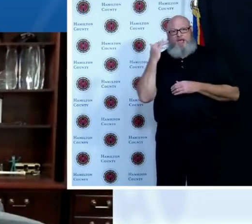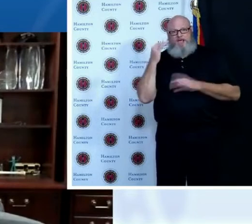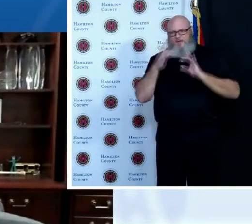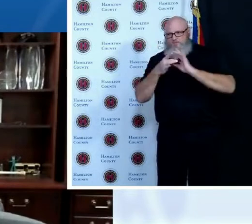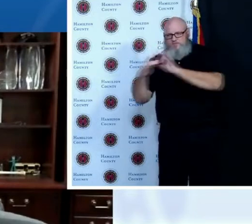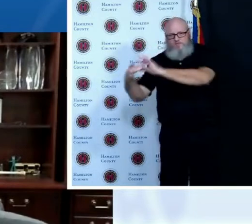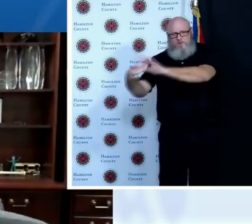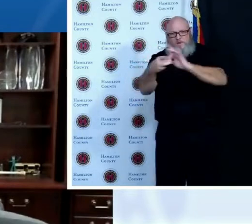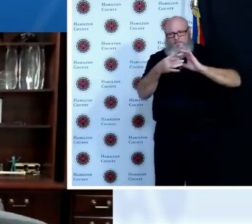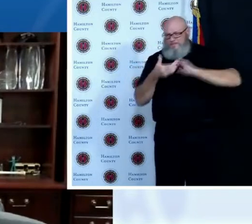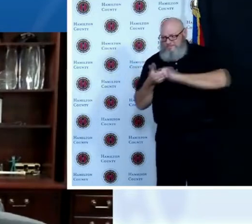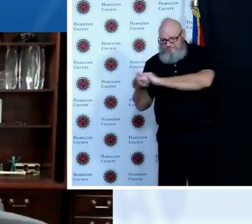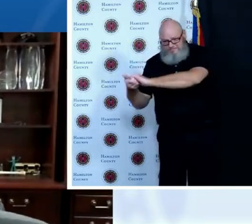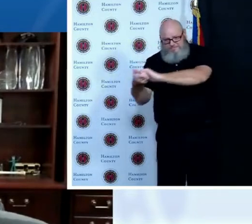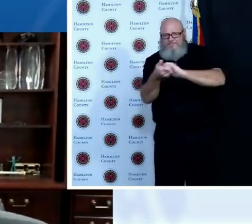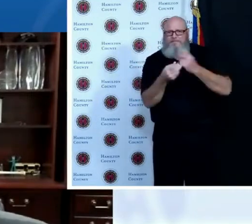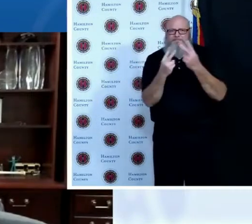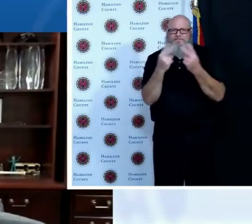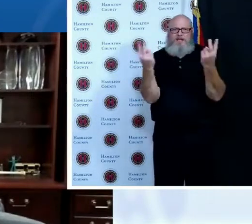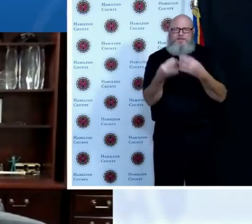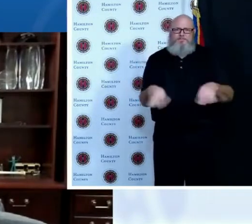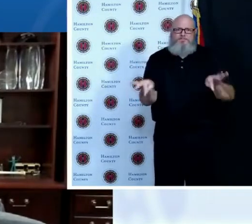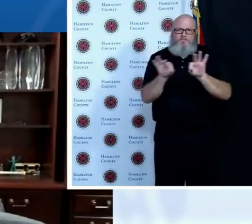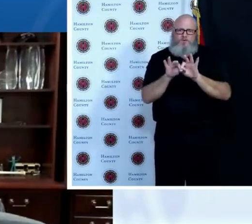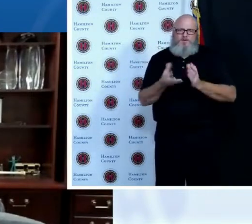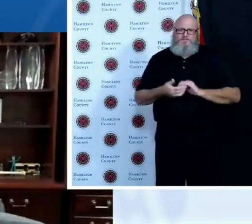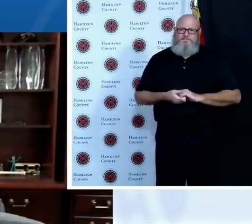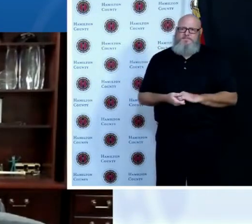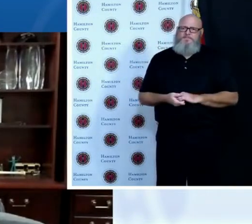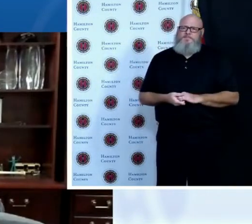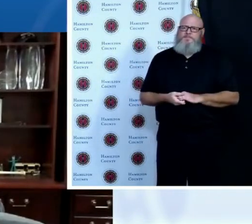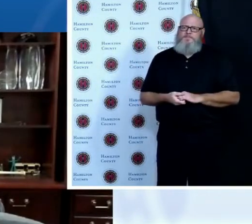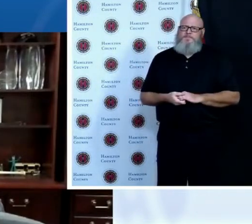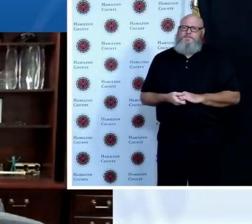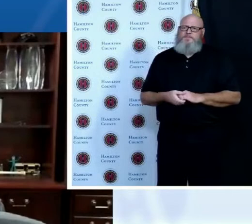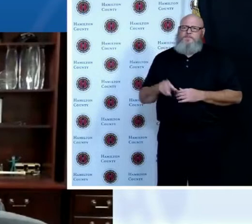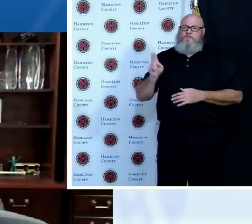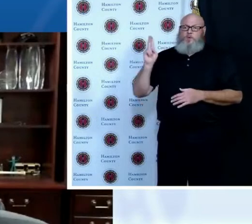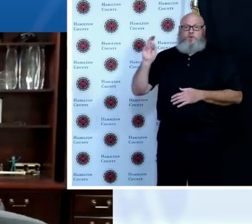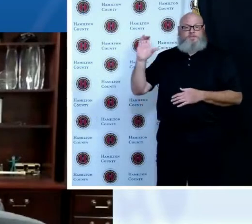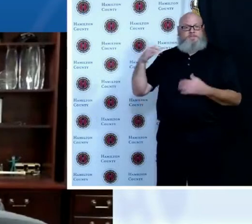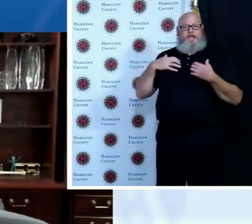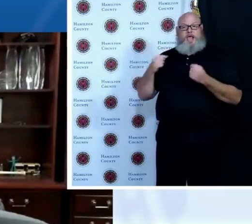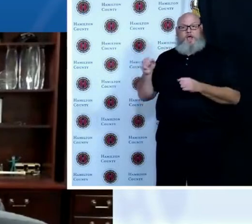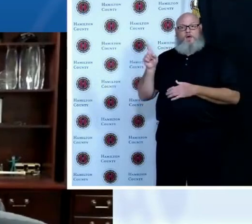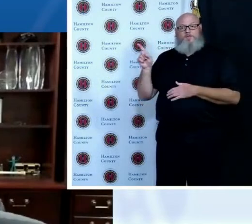actually receive the vaccine and we started on December 14th to really be part of that first 1A